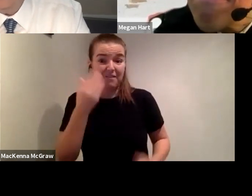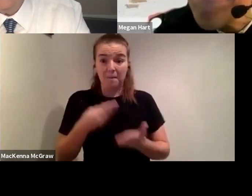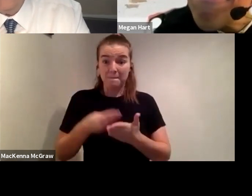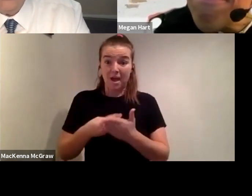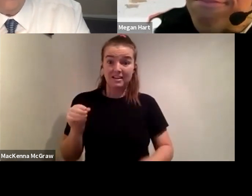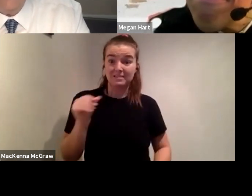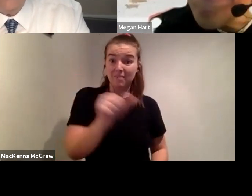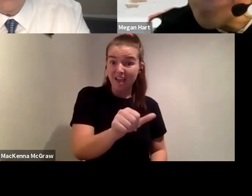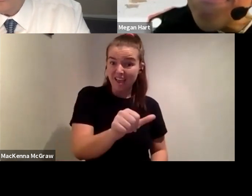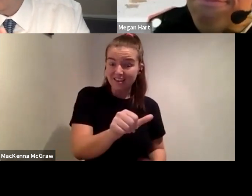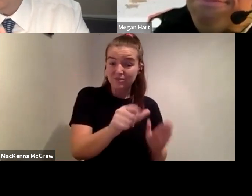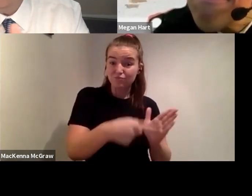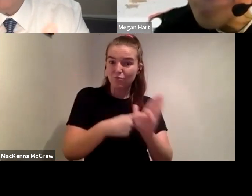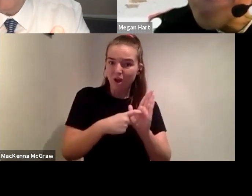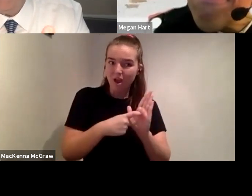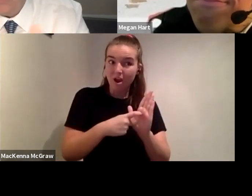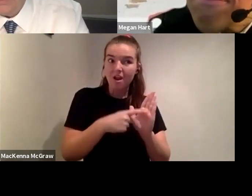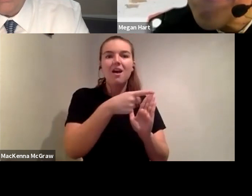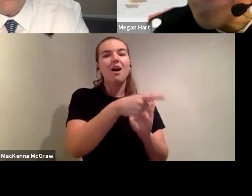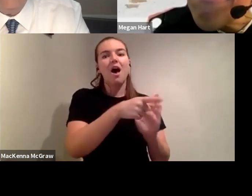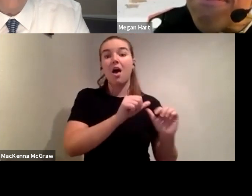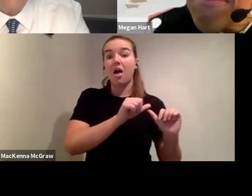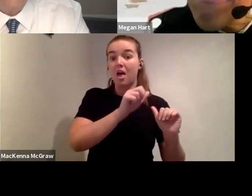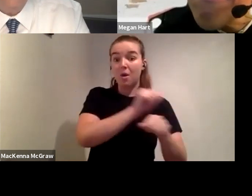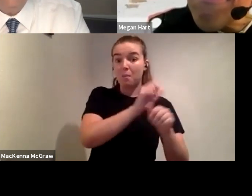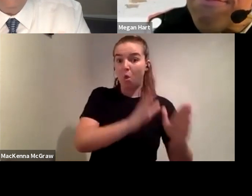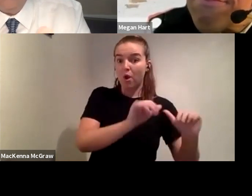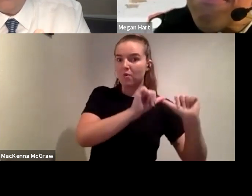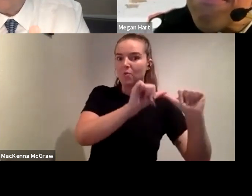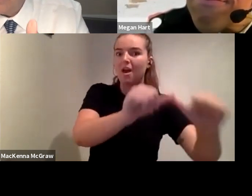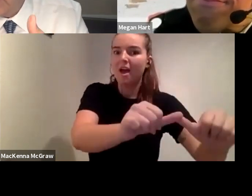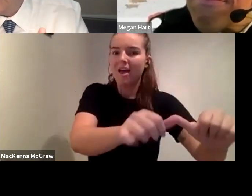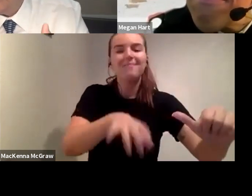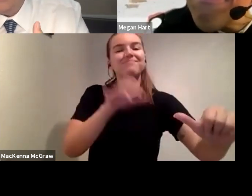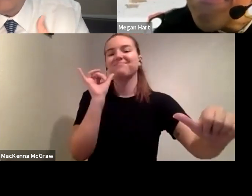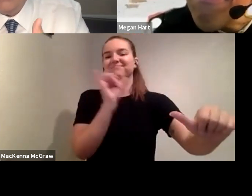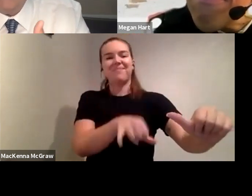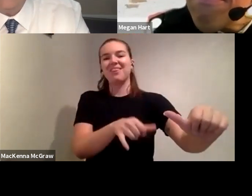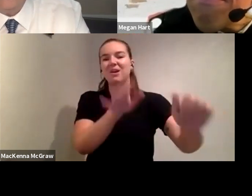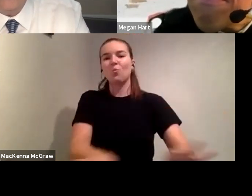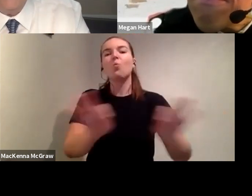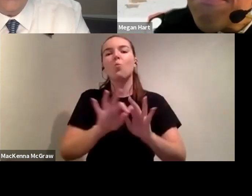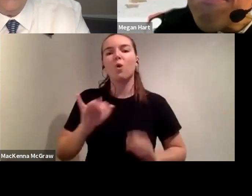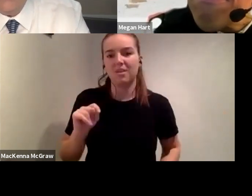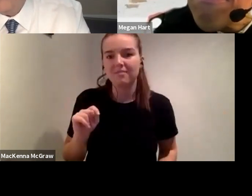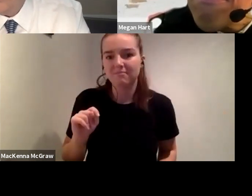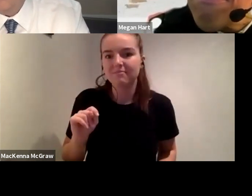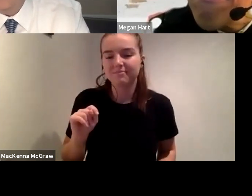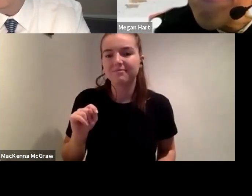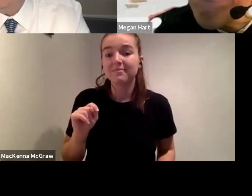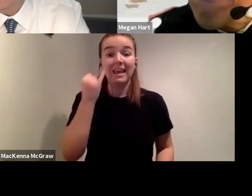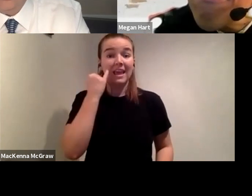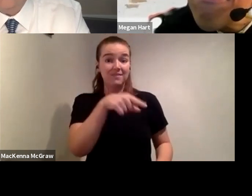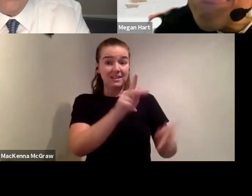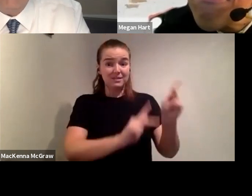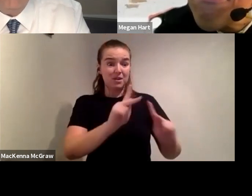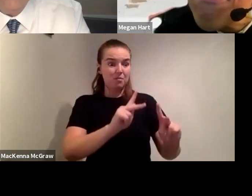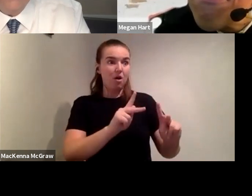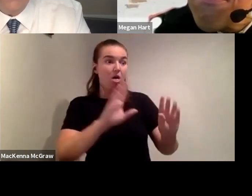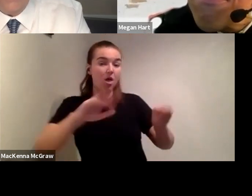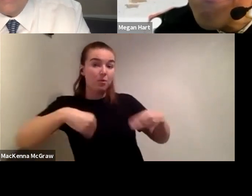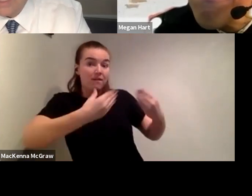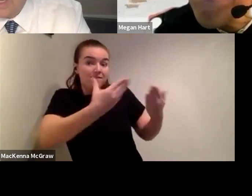I can show you return on investment.